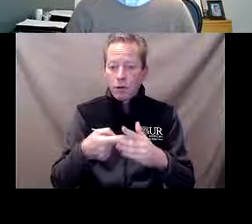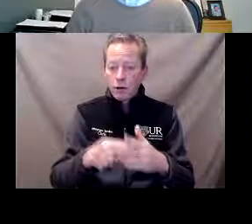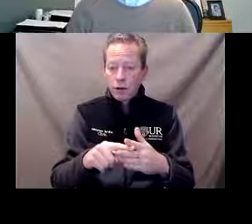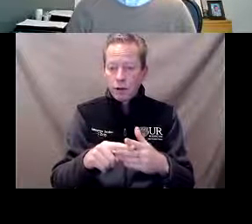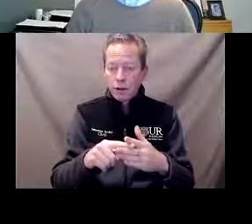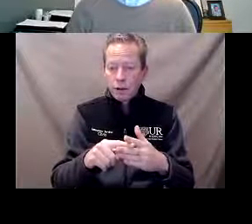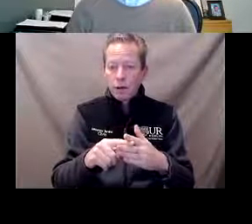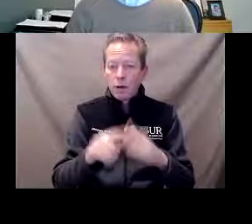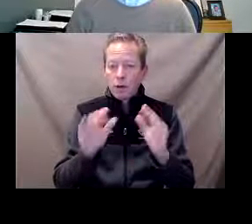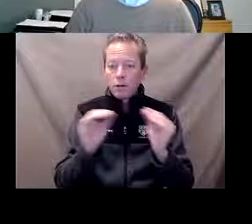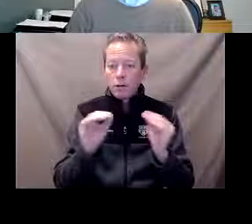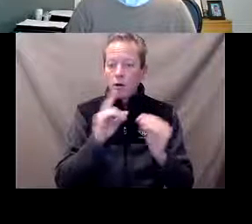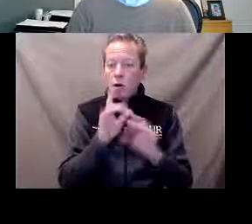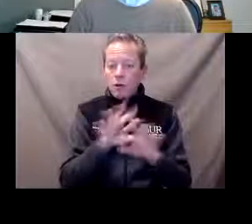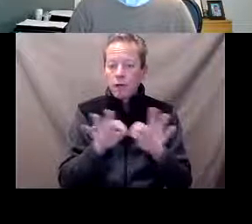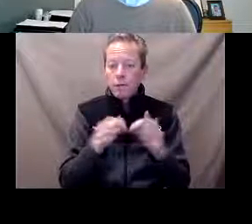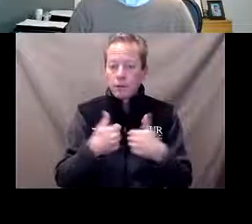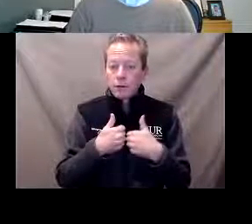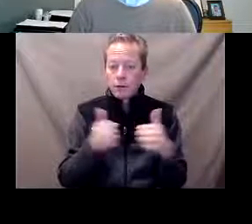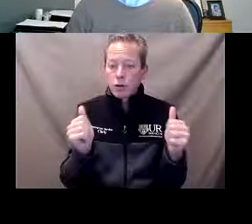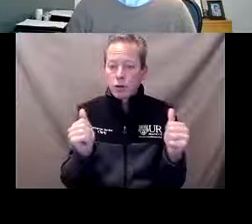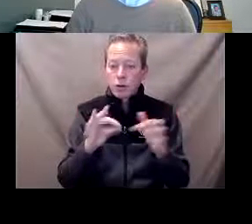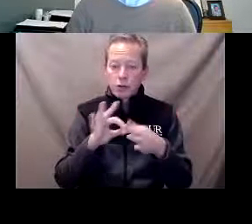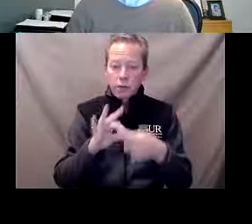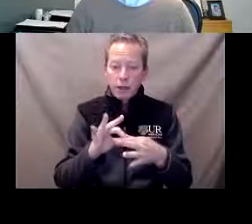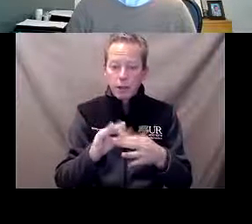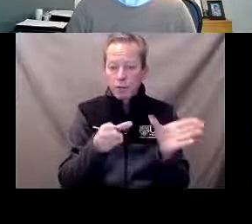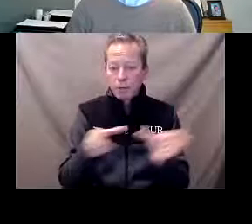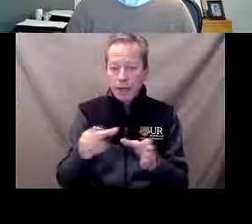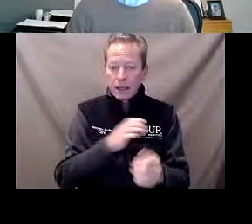are no relevant disclosures related to either the planning committee or today's speakers.